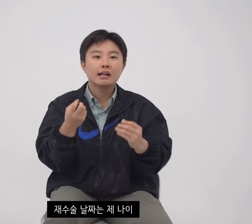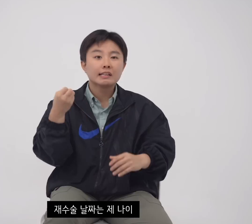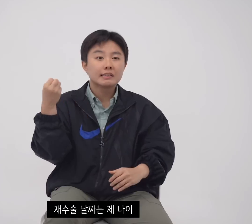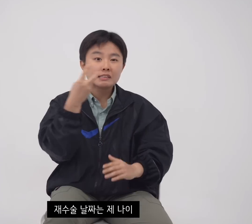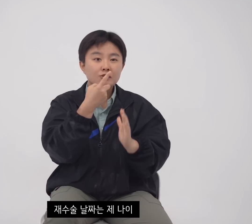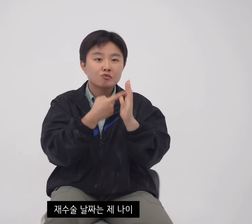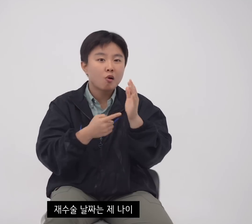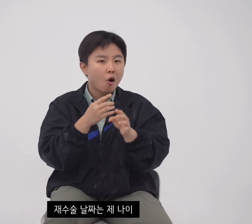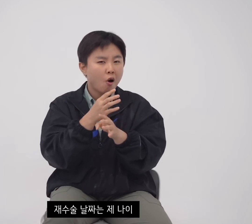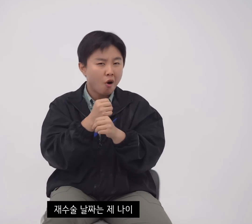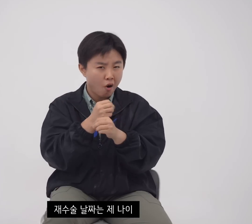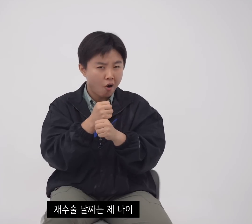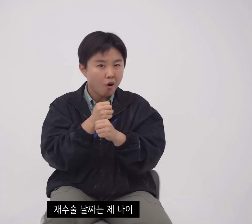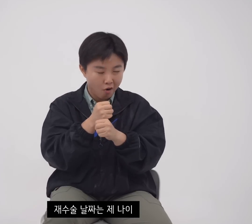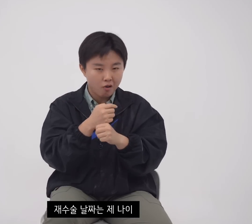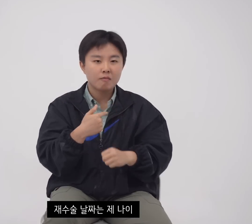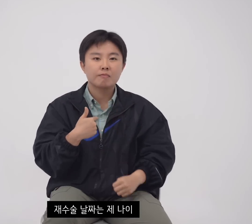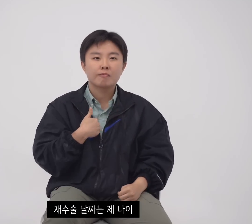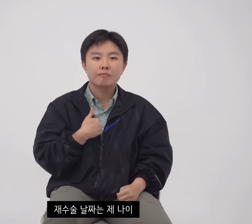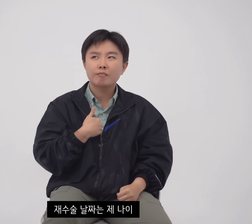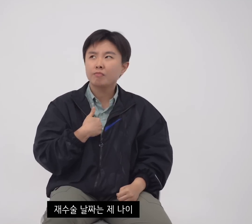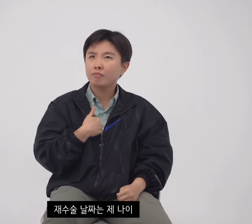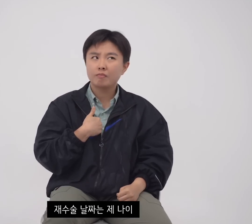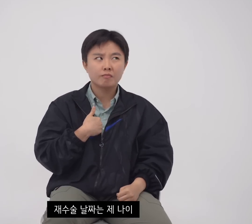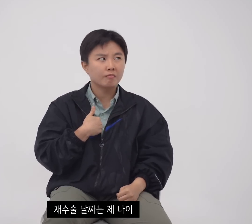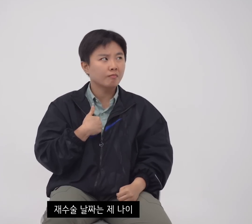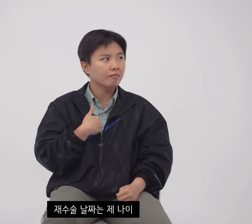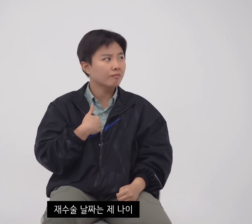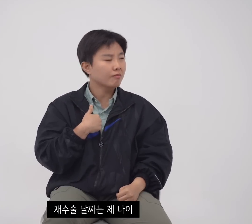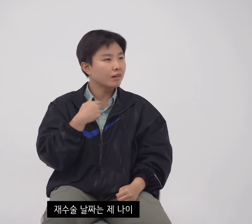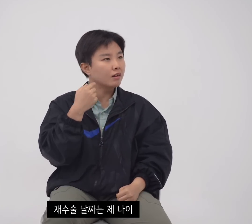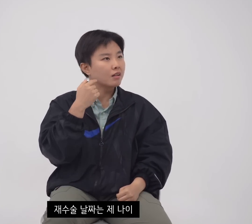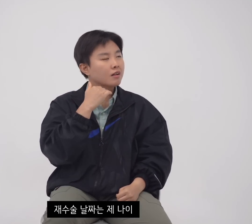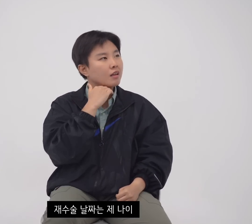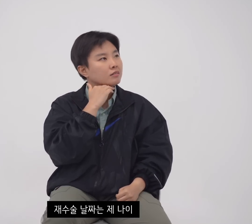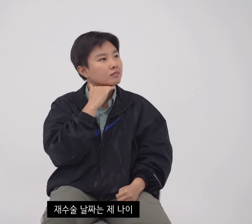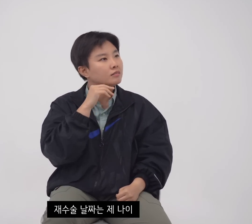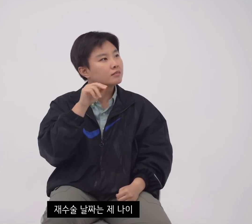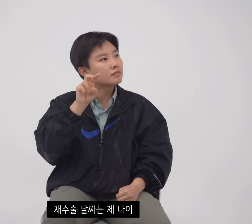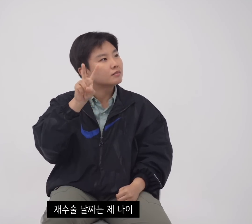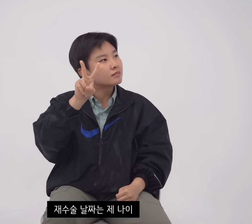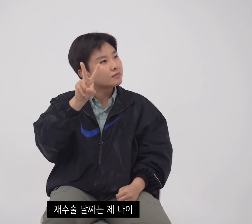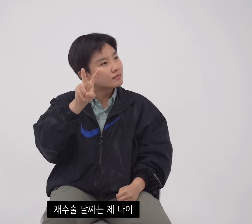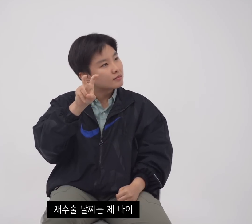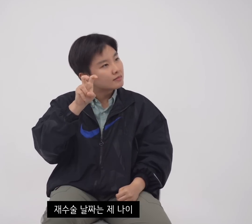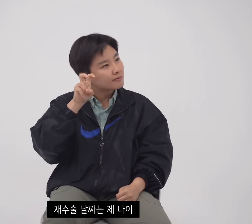My age at the time of reoperation..